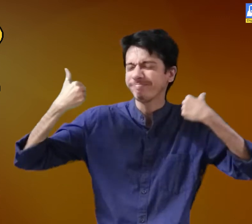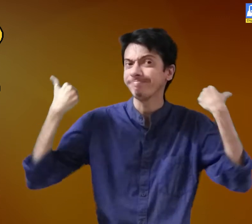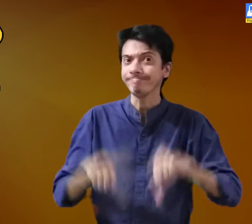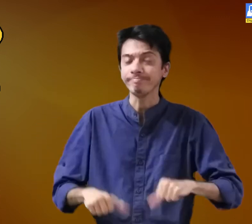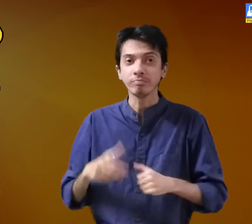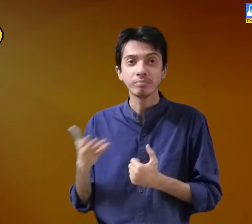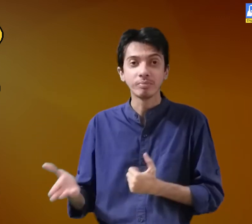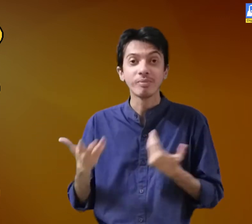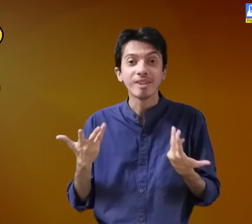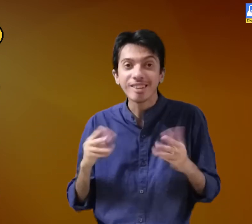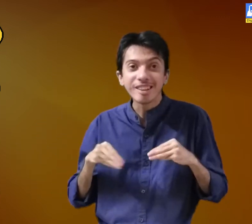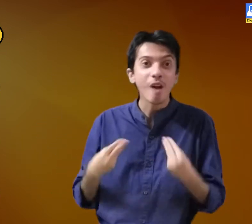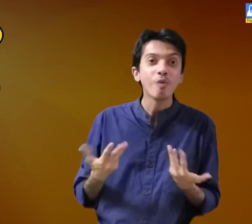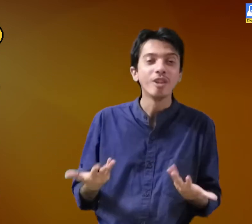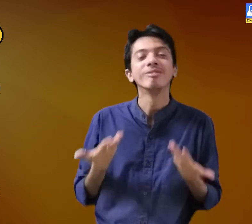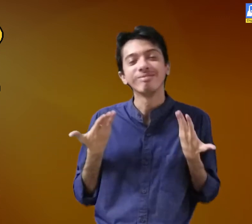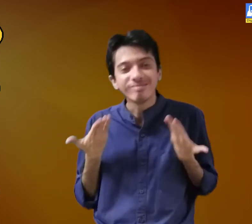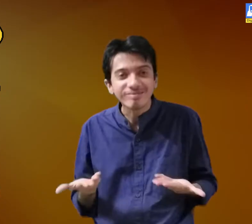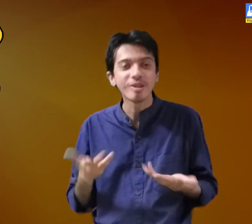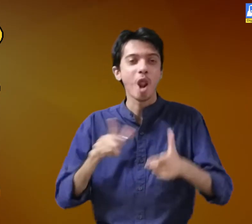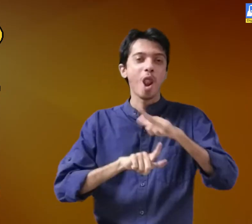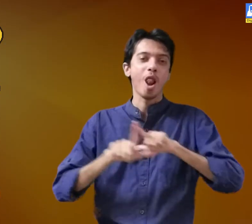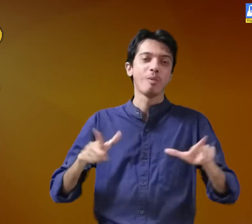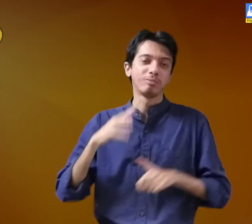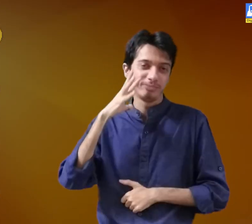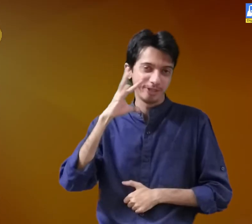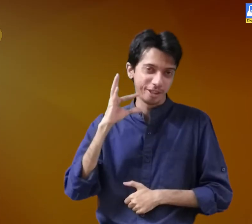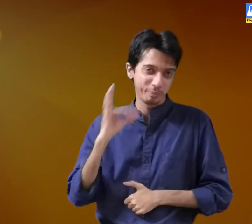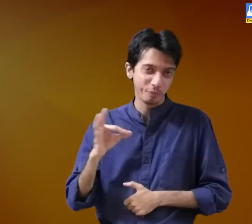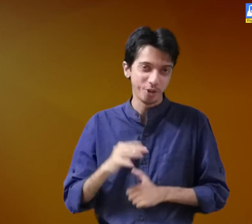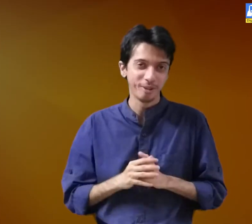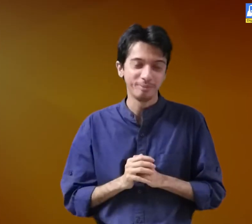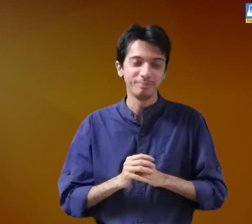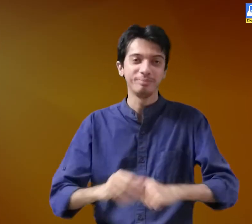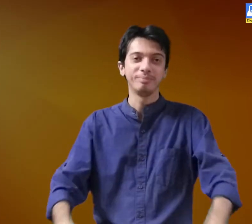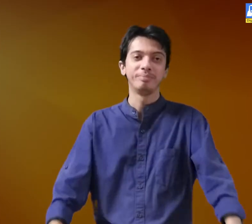in the oral method of education so language is the key for development of the deaf children